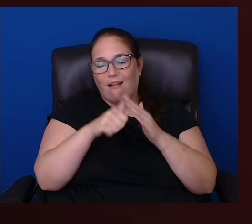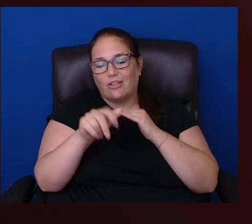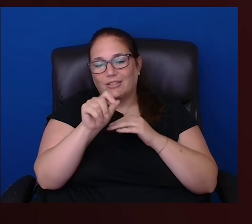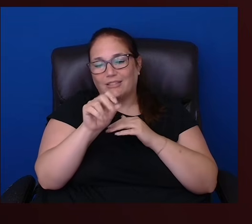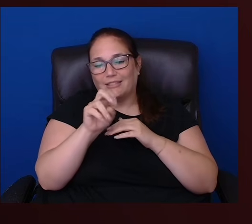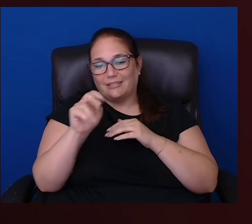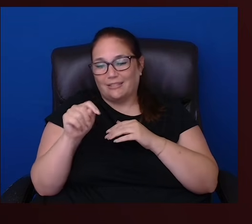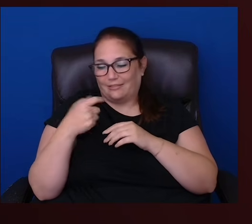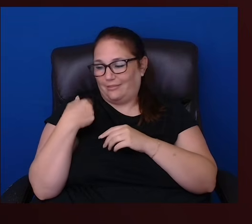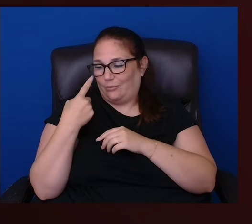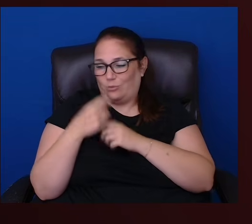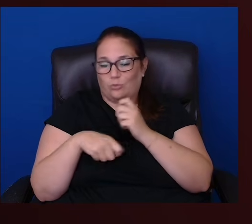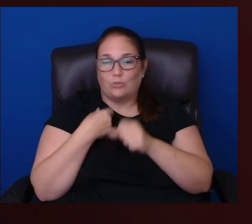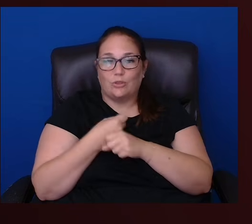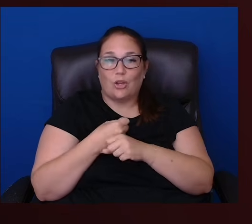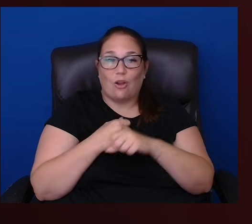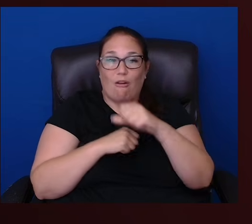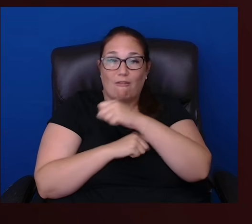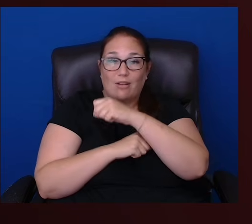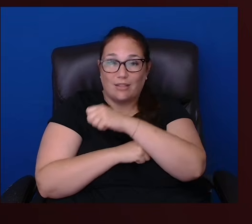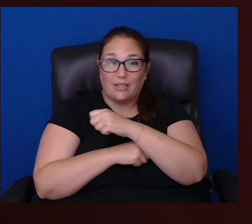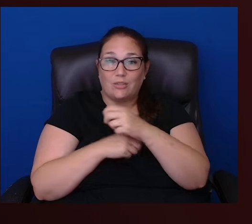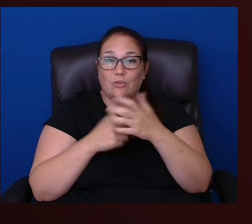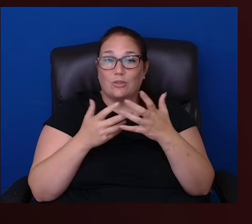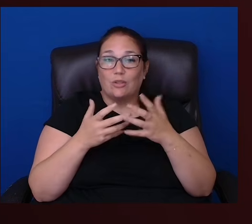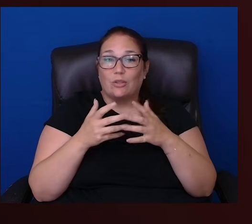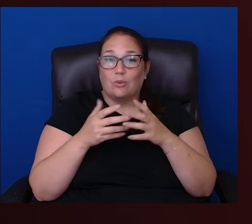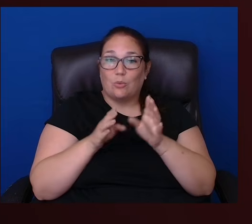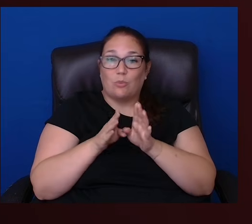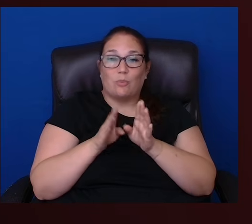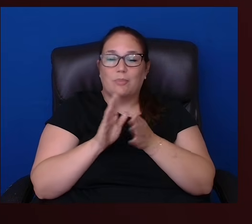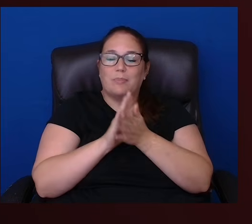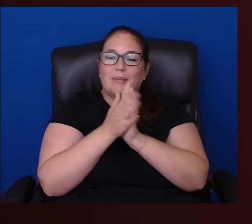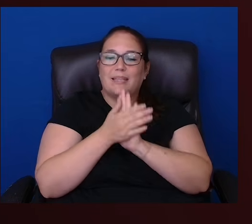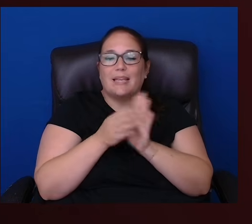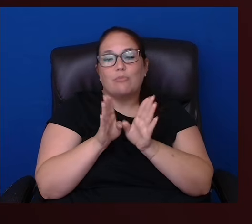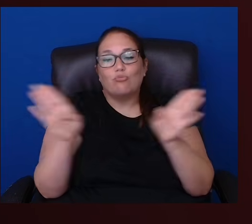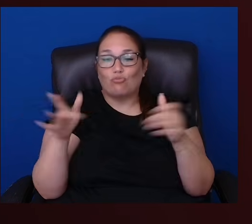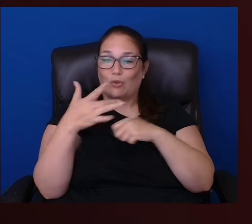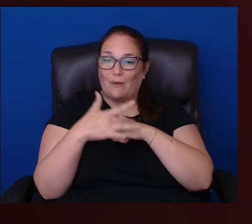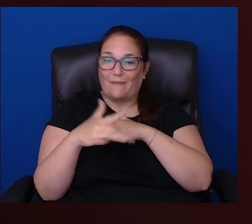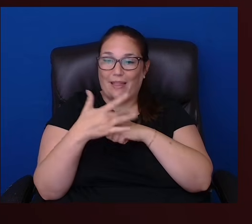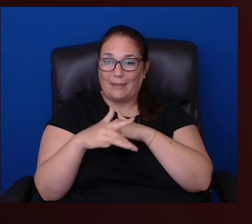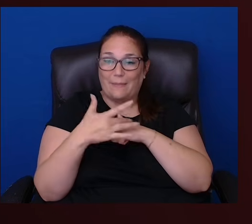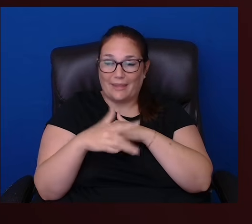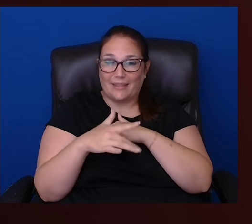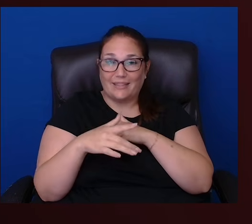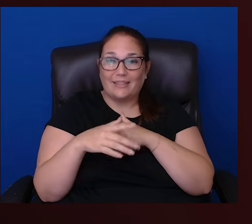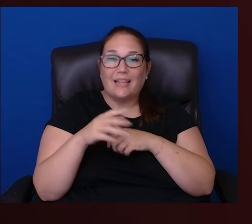So, our foundational building blocks just went general availability, and that is the Microsoft extensions